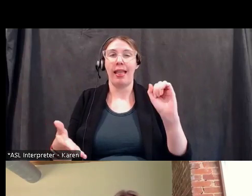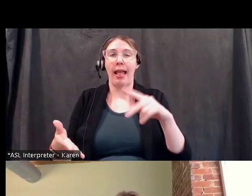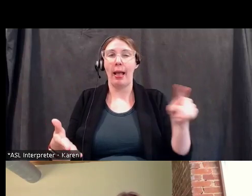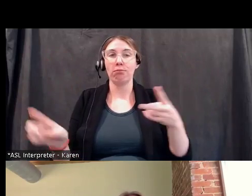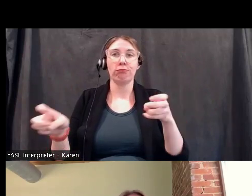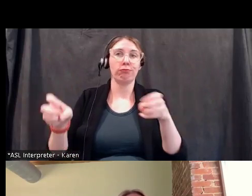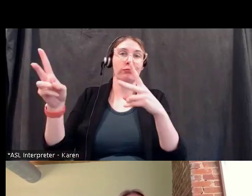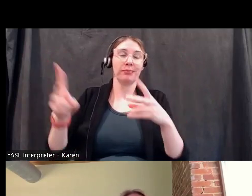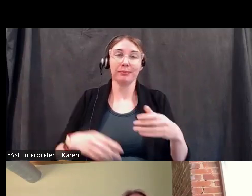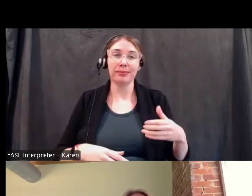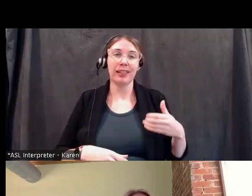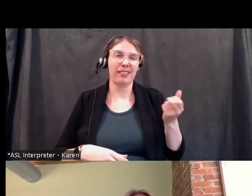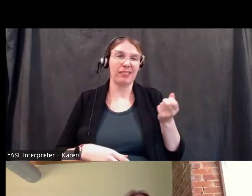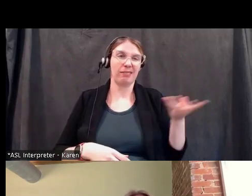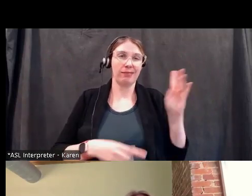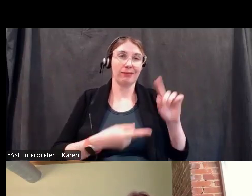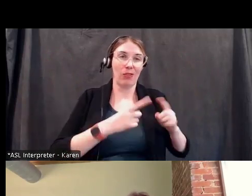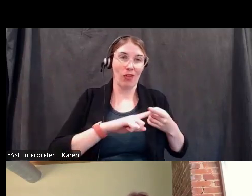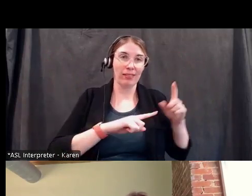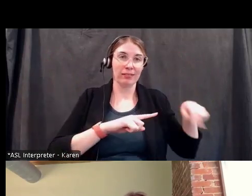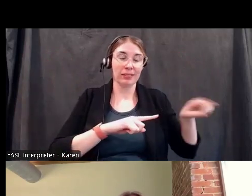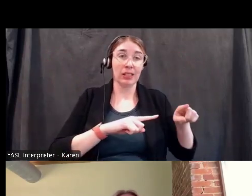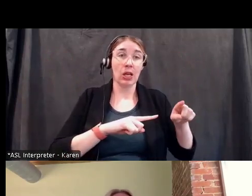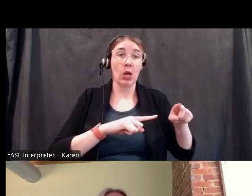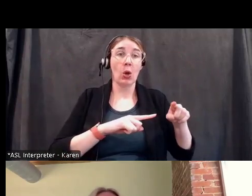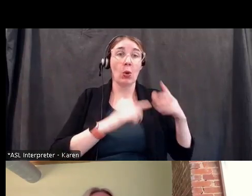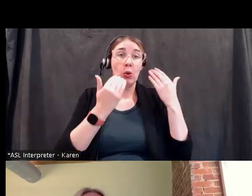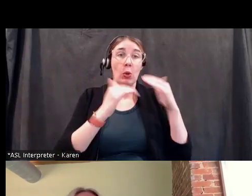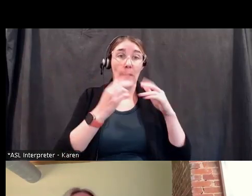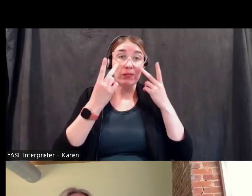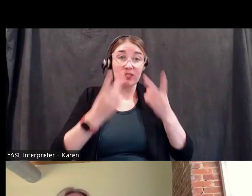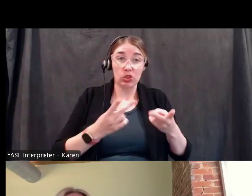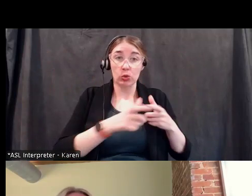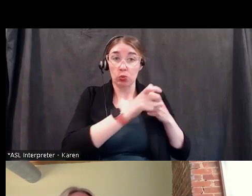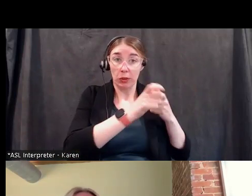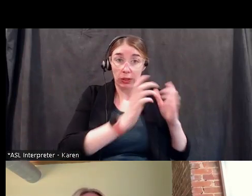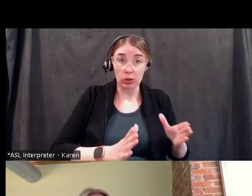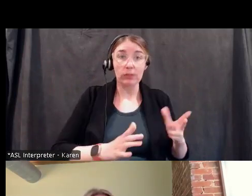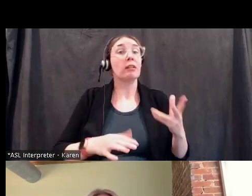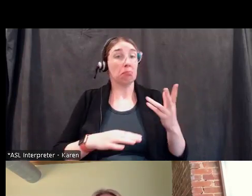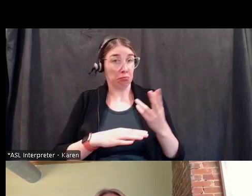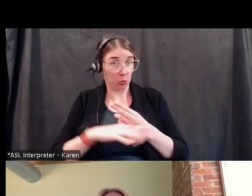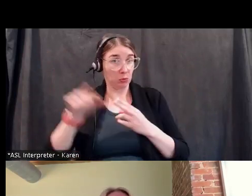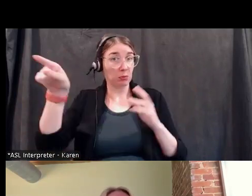friends that I know are low vision runners and they use this Meetup app to find